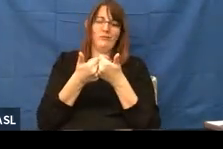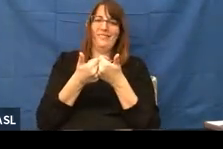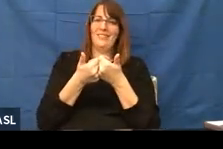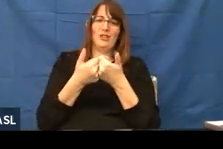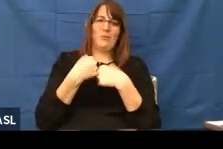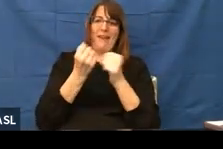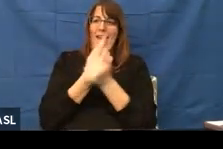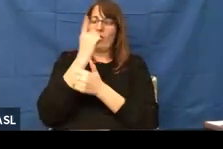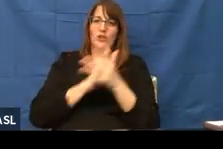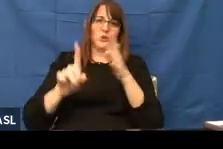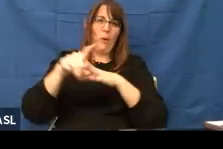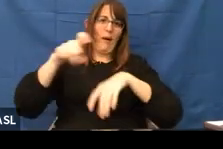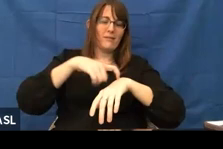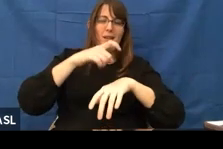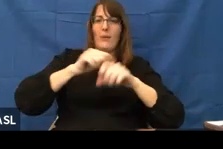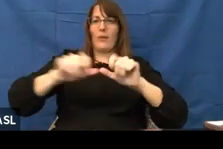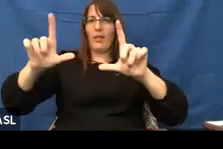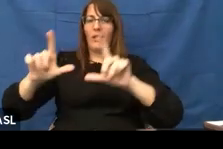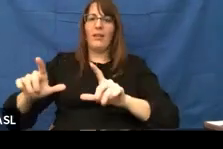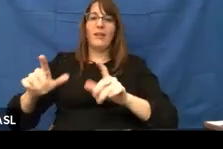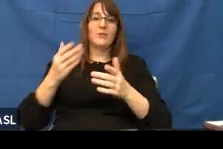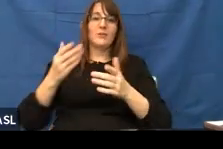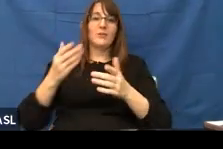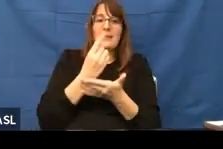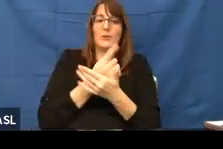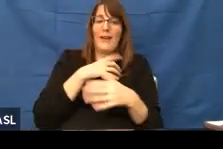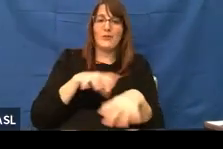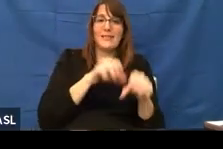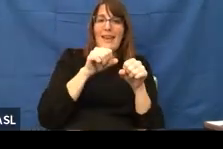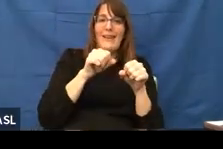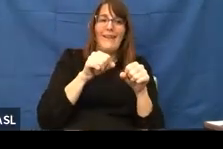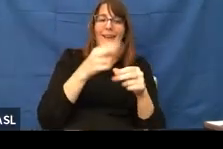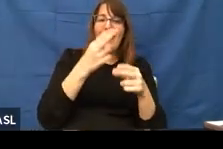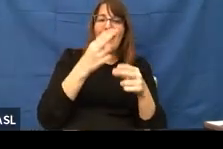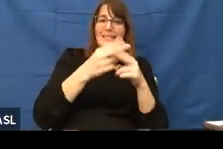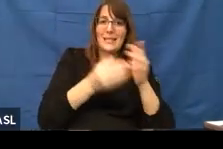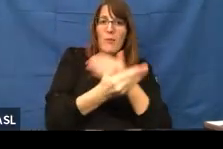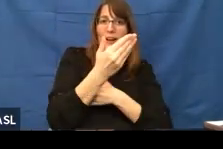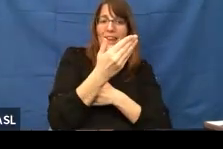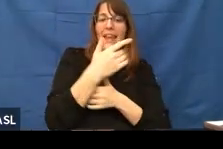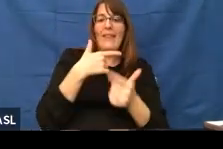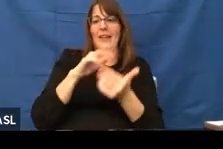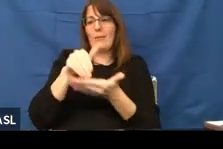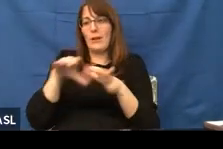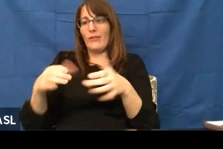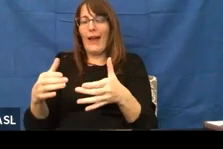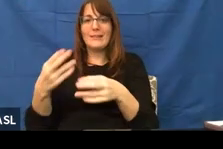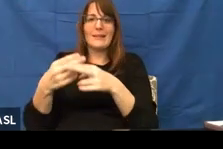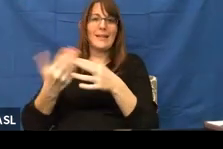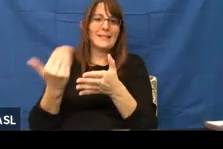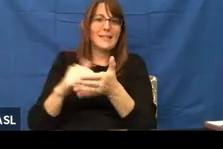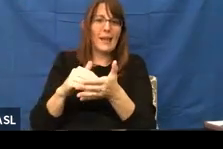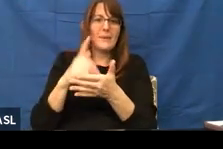Jewyl Alderson Clarke, SDCOE: And some of you might need to take attendance at the beginning and the end because your districts worry about people logging off. And in fact, one of my friends and her son.